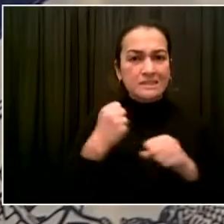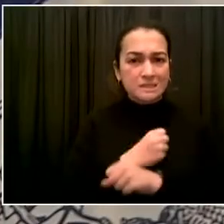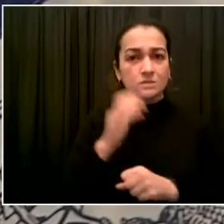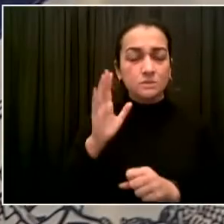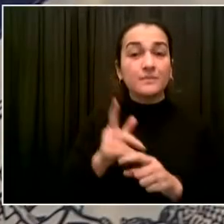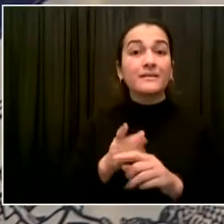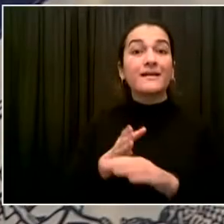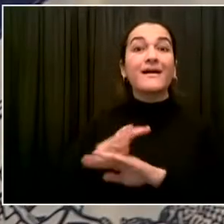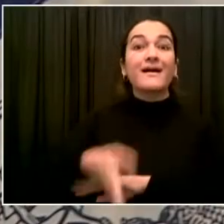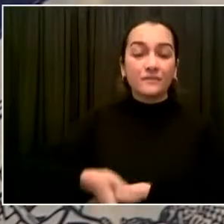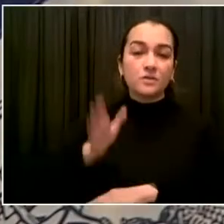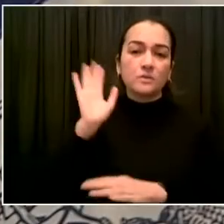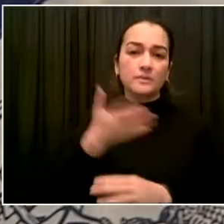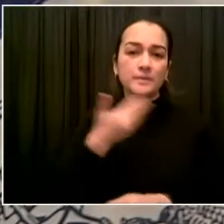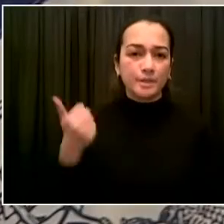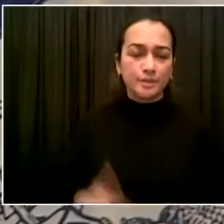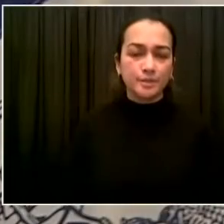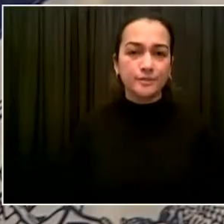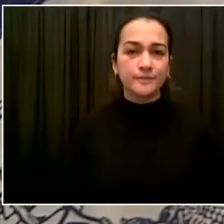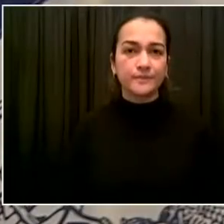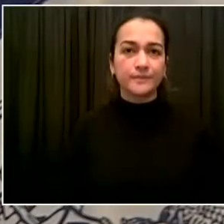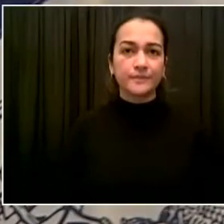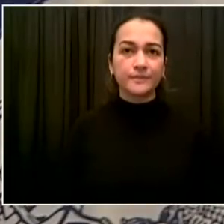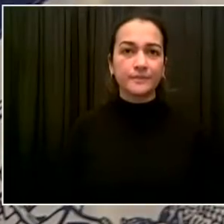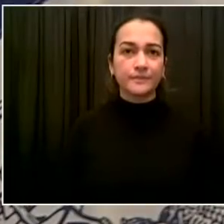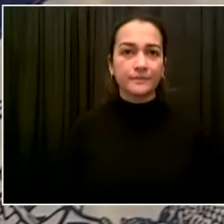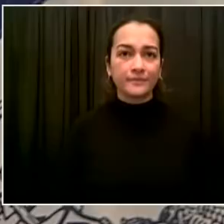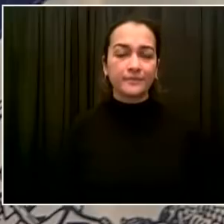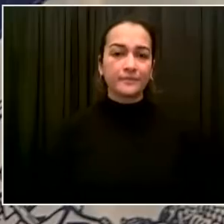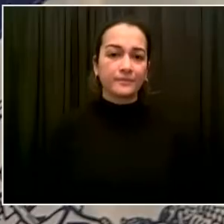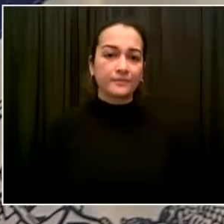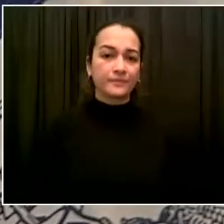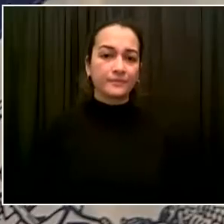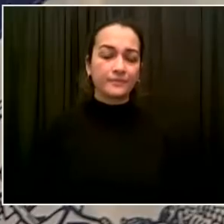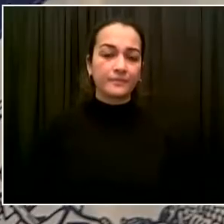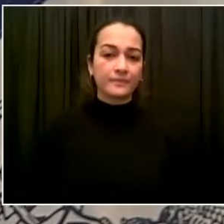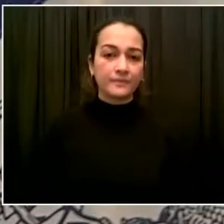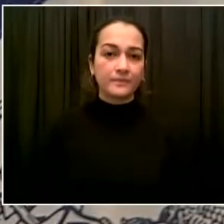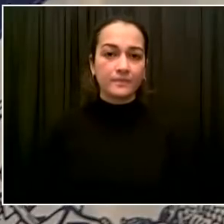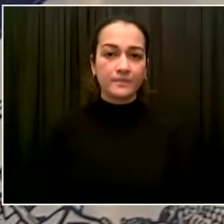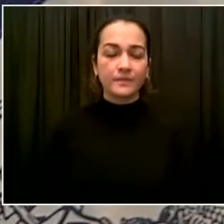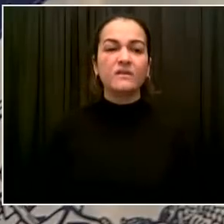WEEKS AND WE WILL OVERCOME IT AS WE HAVE OVERCOME EVERY OTHER CHALLENGE ALONG THE WAY. AND I WANT TO SAY ONE MORE